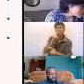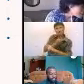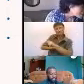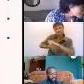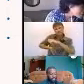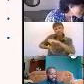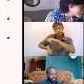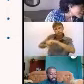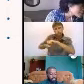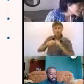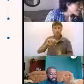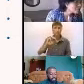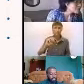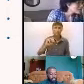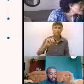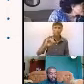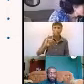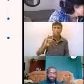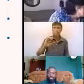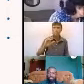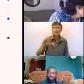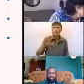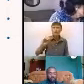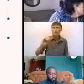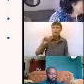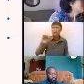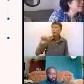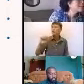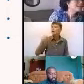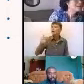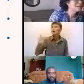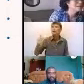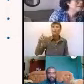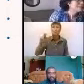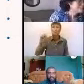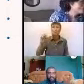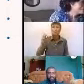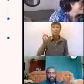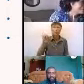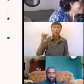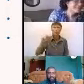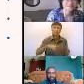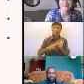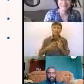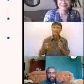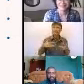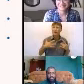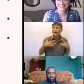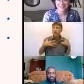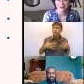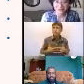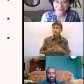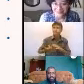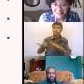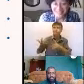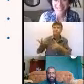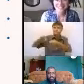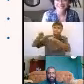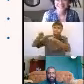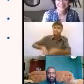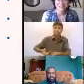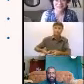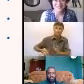response is the organization desires, I think that is it says, like this oh denies, ignores